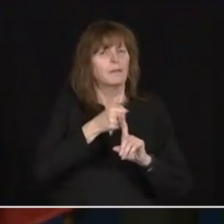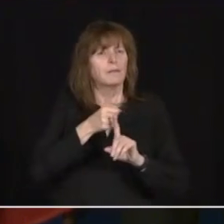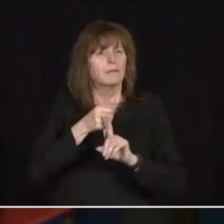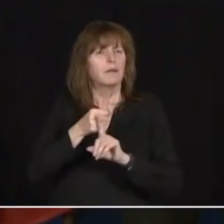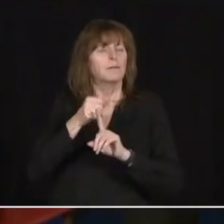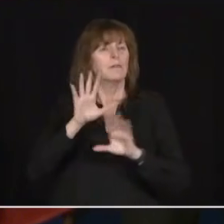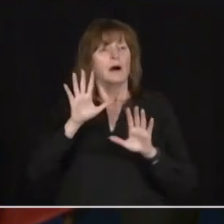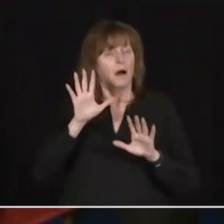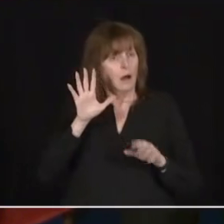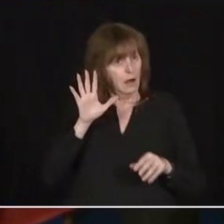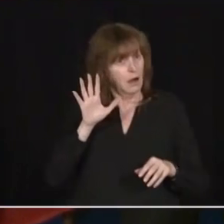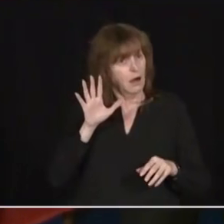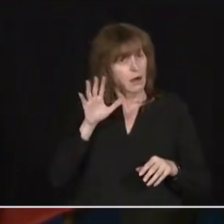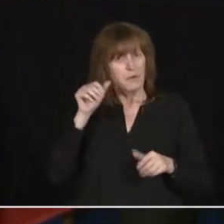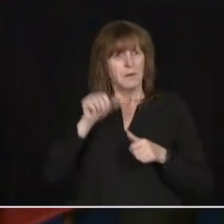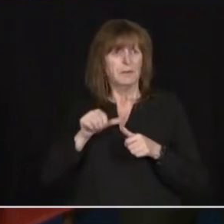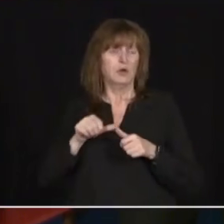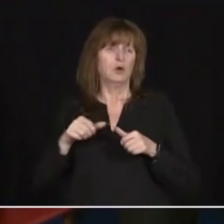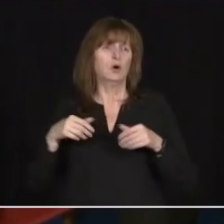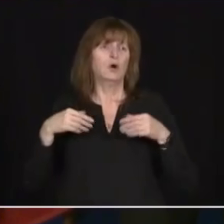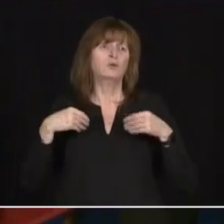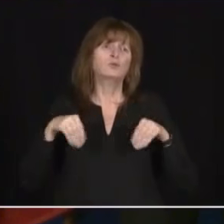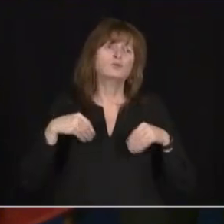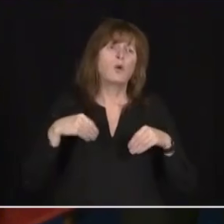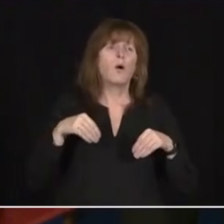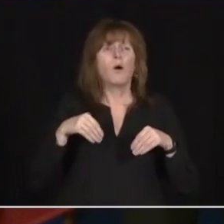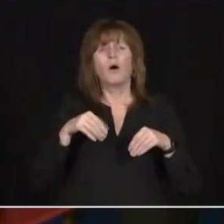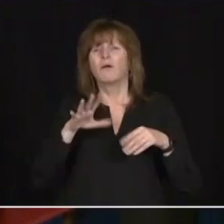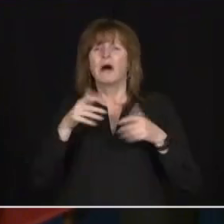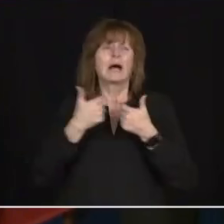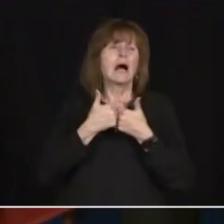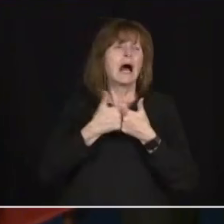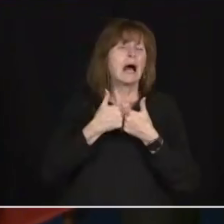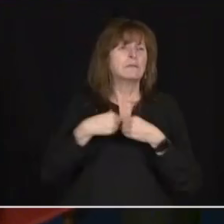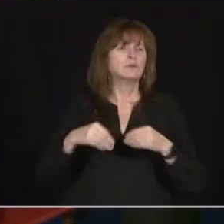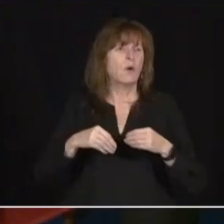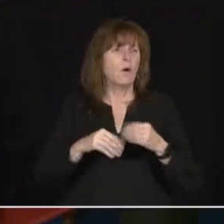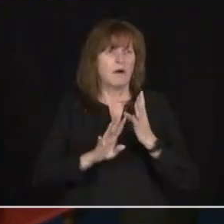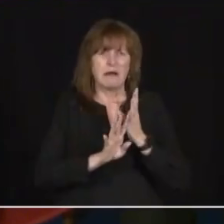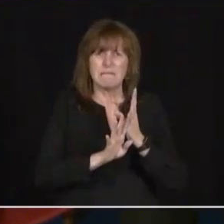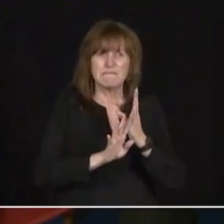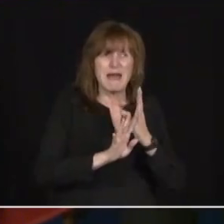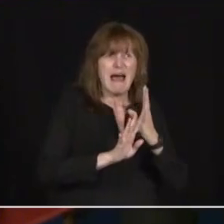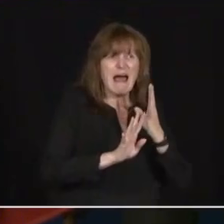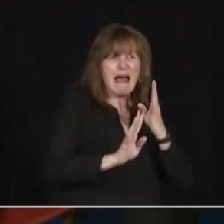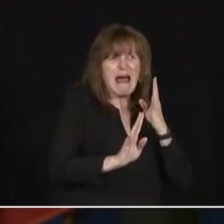with a huge crowd. Are you concerned that Toronto is not going to be able